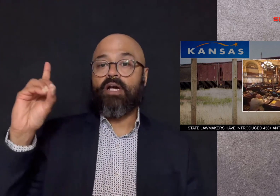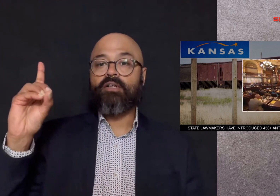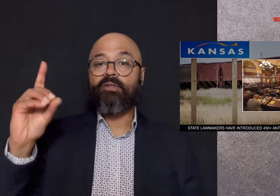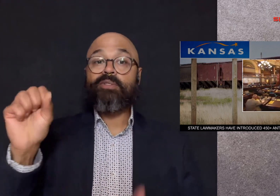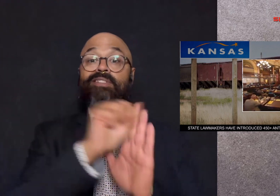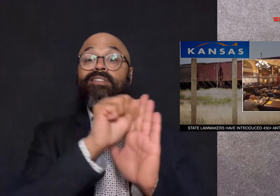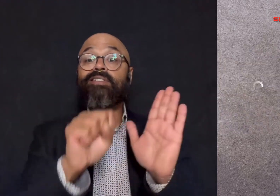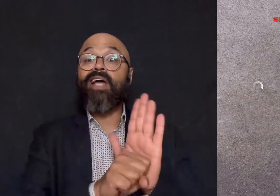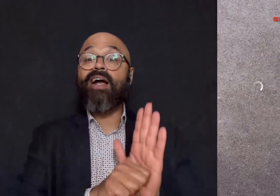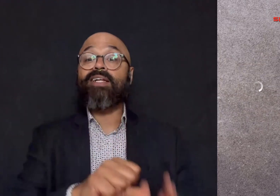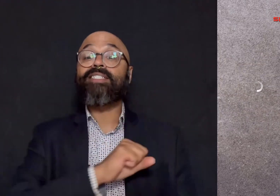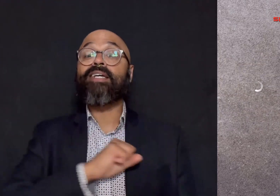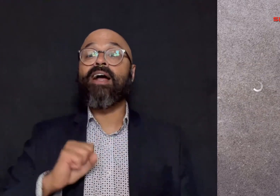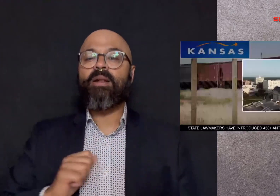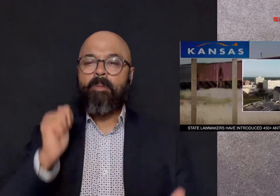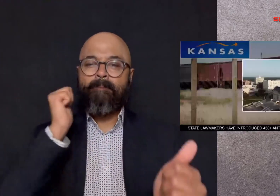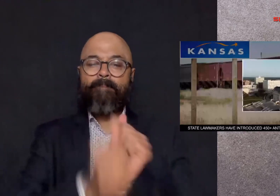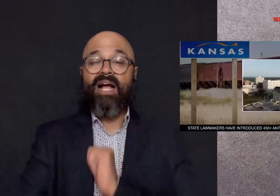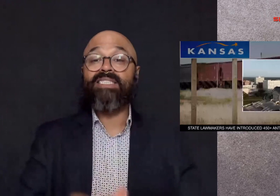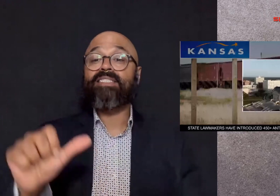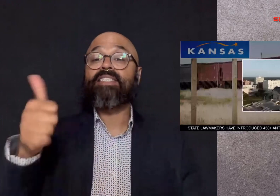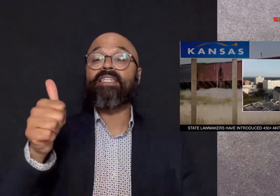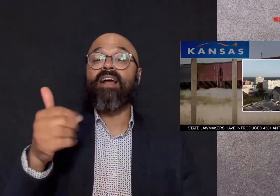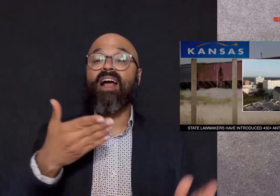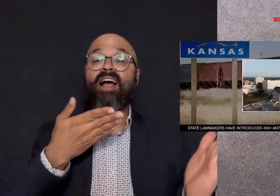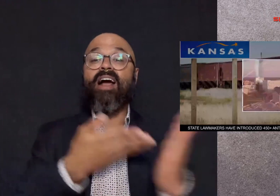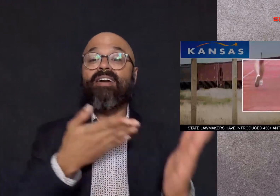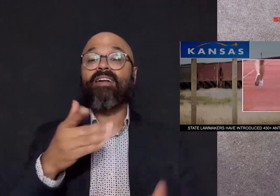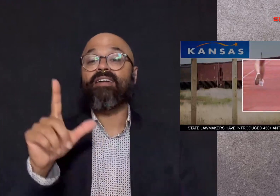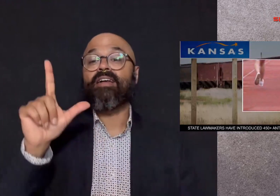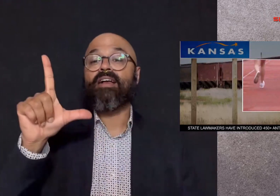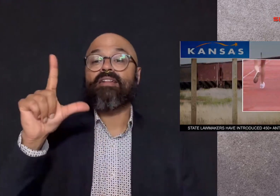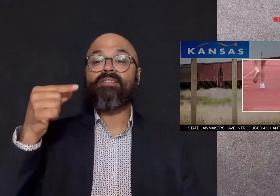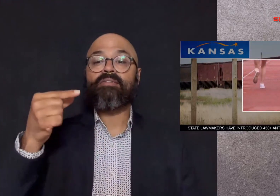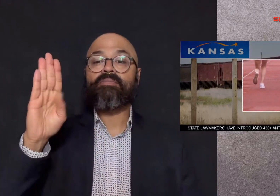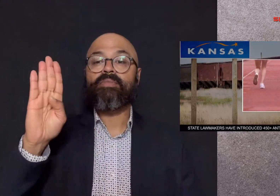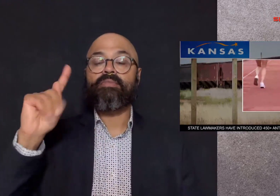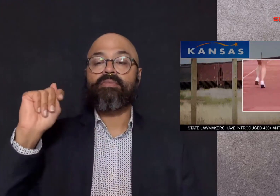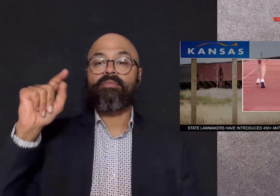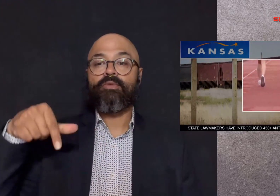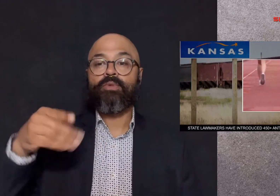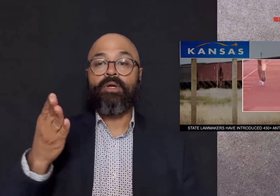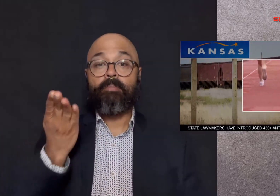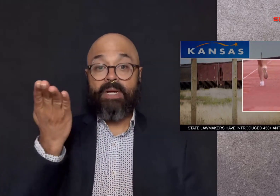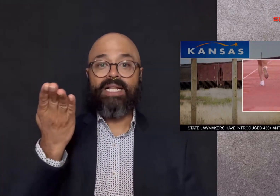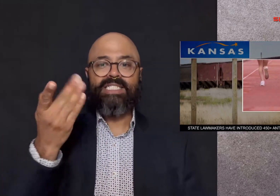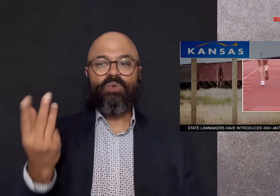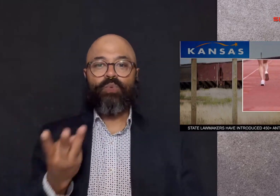in North Dakota the state Senate passed 10 anti-LGBTQ bills just on Wednesday